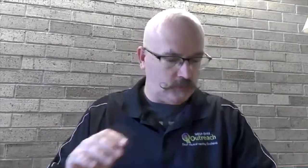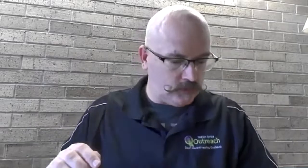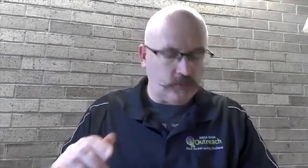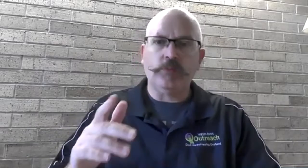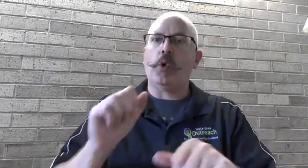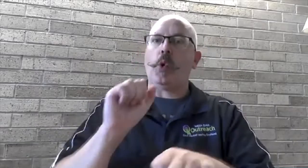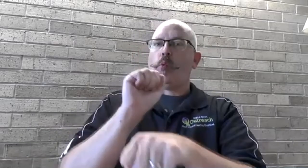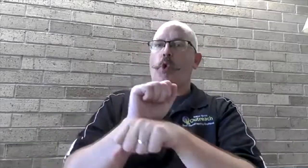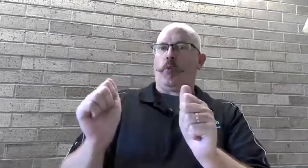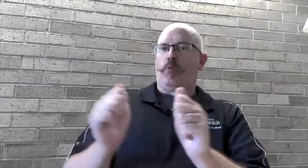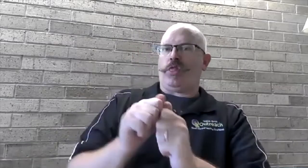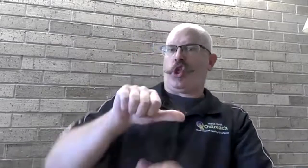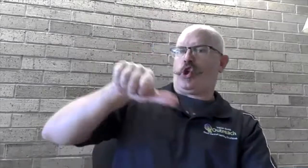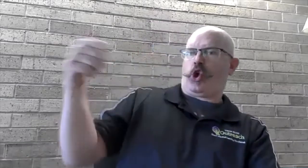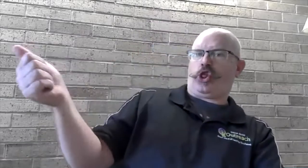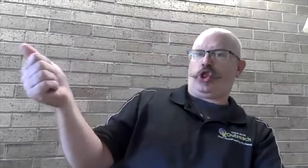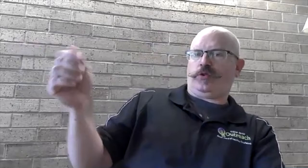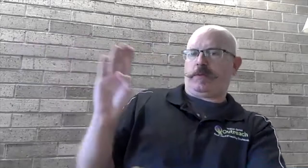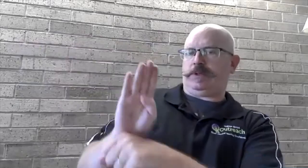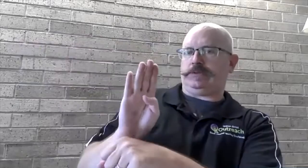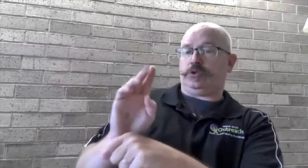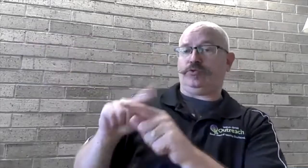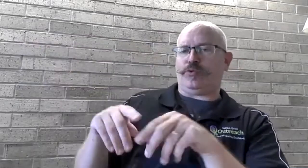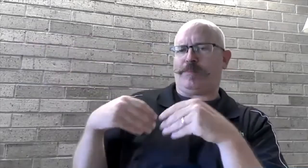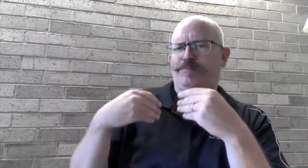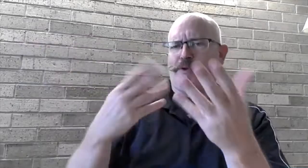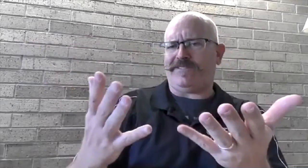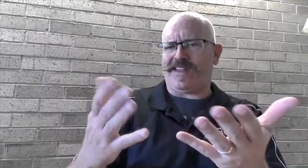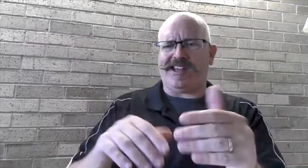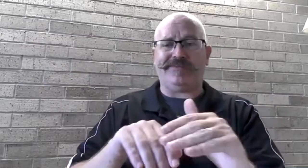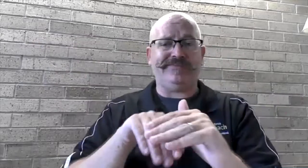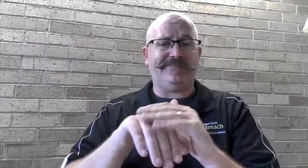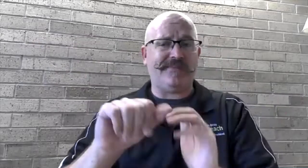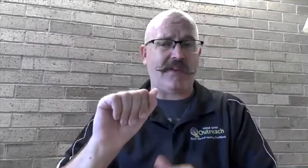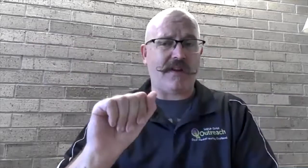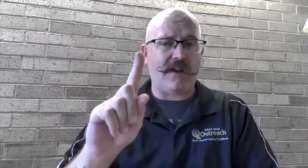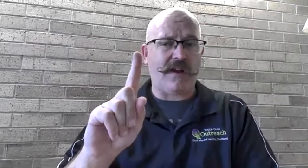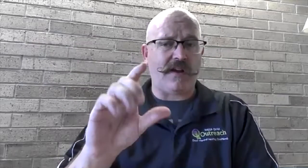Now that you've set up your own business when you're working with other businesses and you're talking about